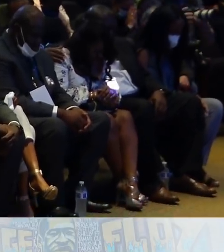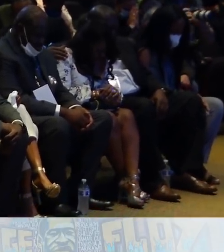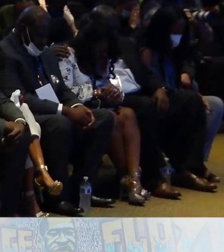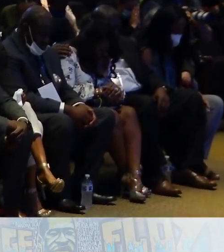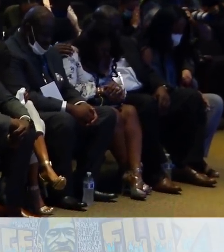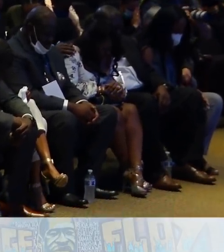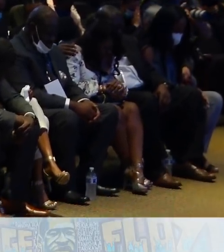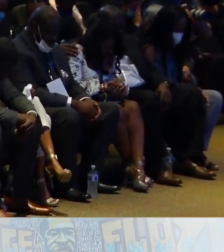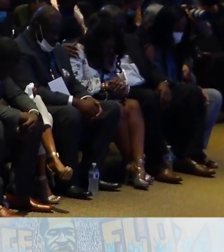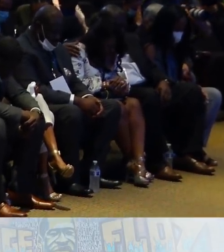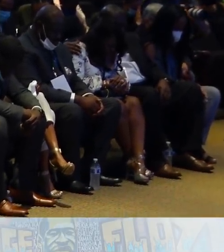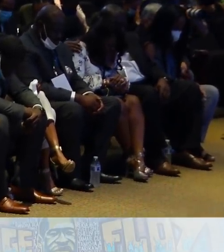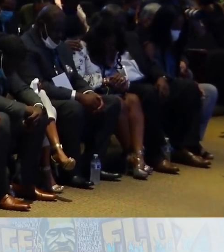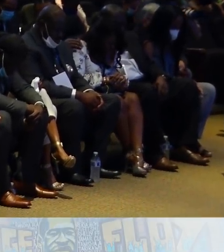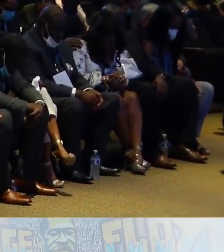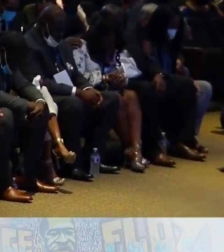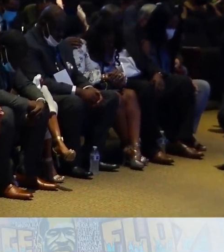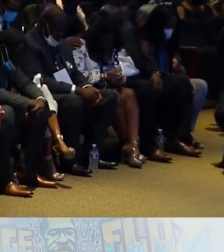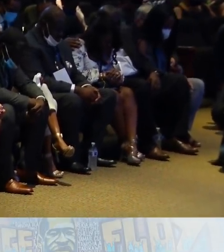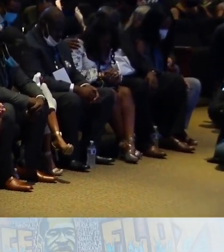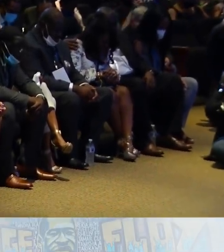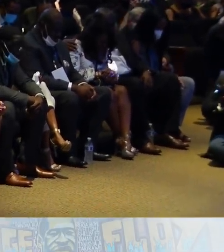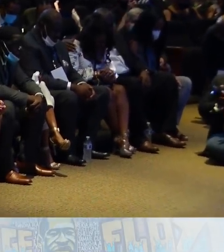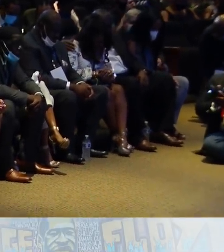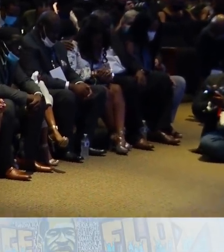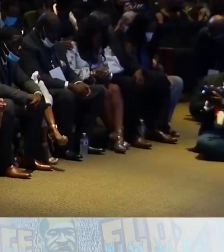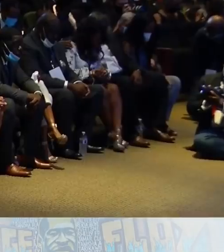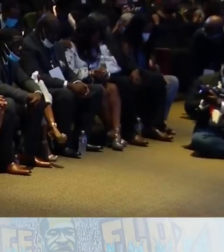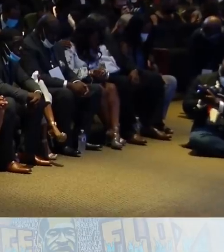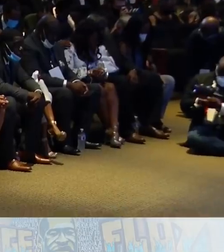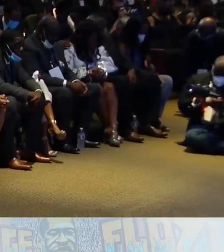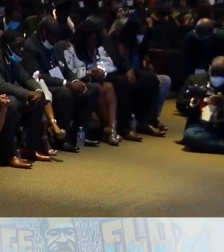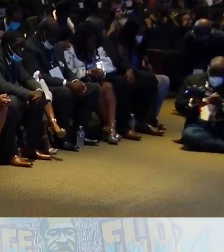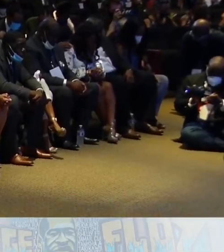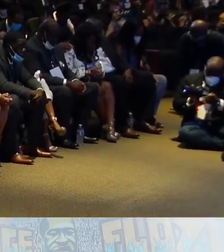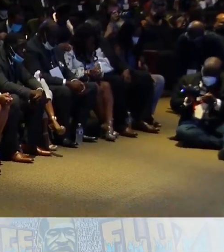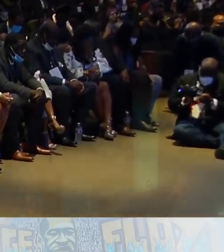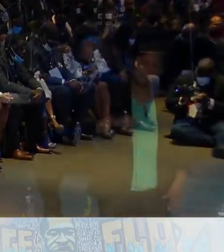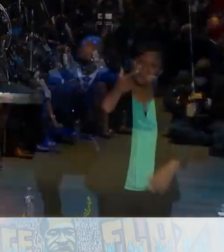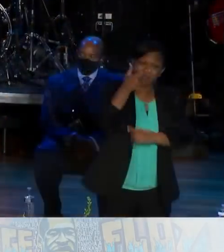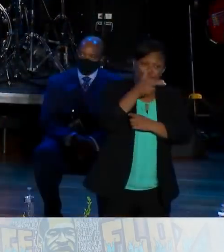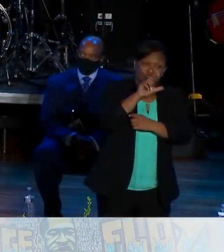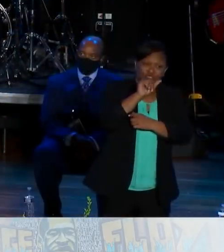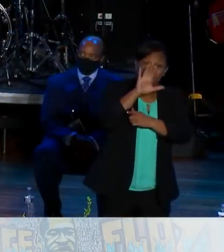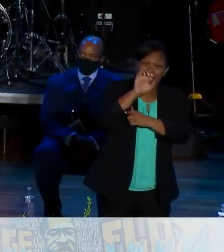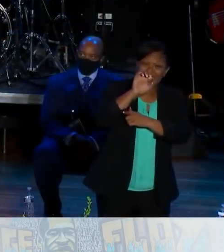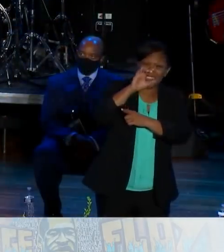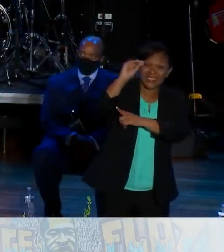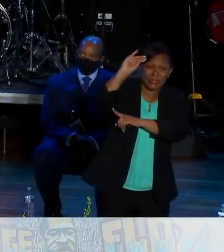CRUSHED IN BODY AND SPIRIT. AT THIS TABLE OF HEALING WE ASK YOU TOUCH THE FLOYD FAMILY WITH